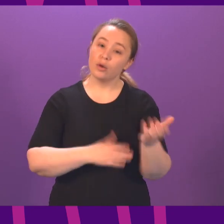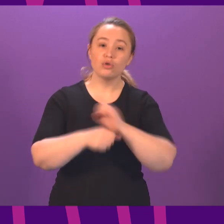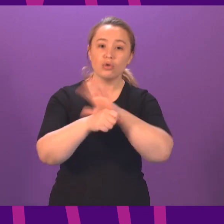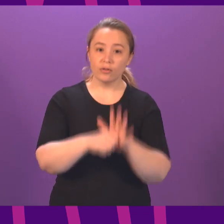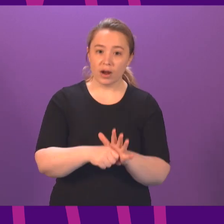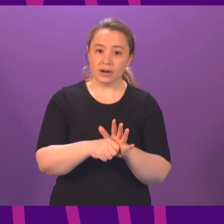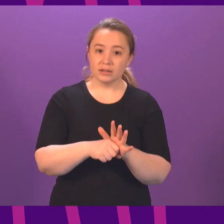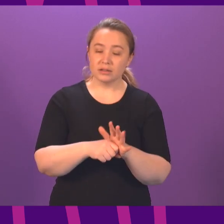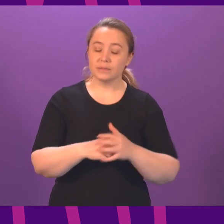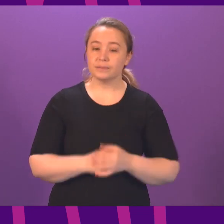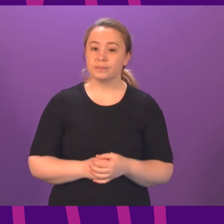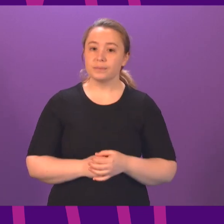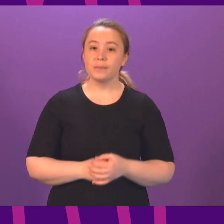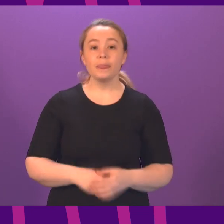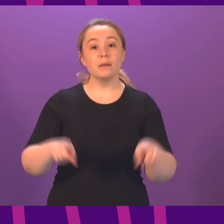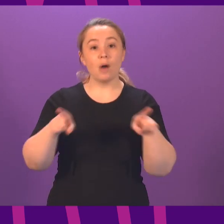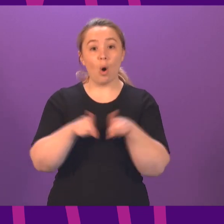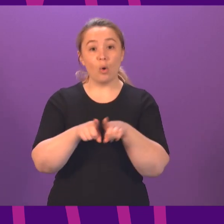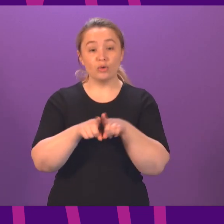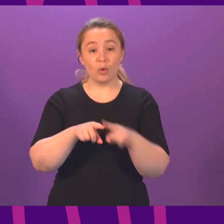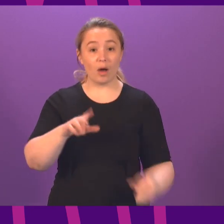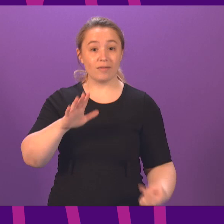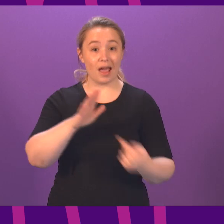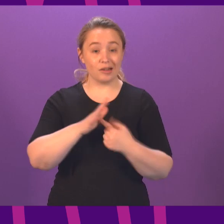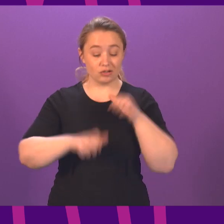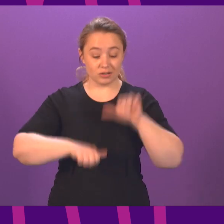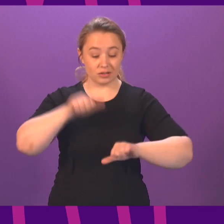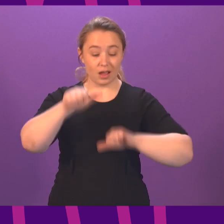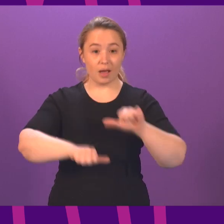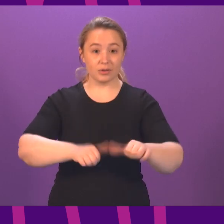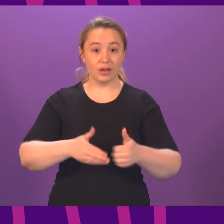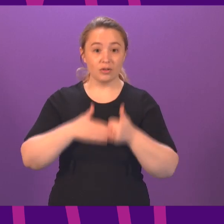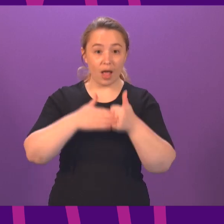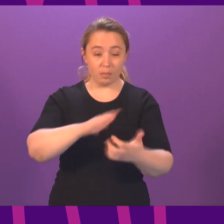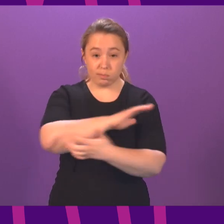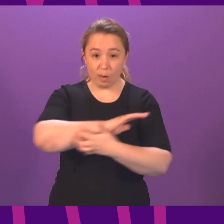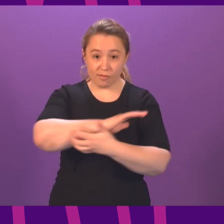also taking the crucial steps to deal with the underlying causes of poverty. Perhaps